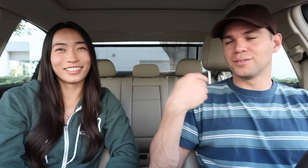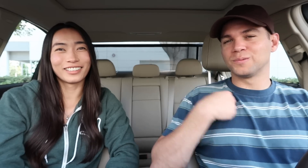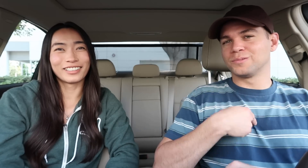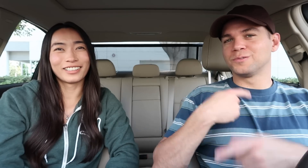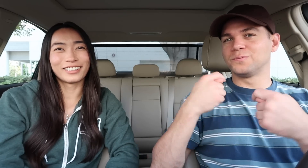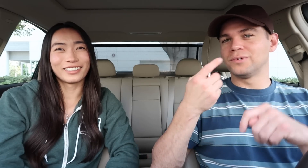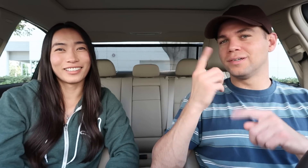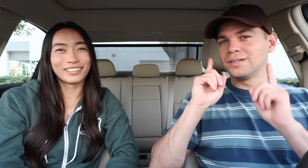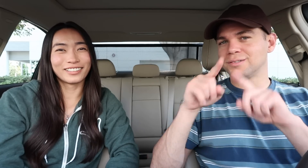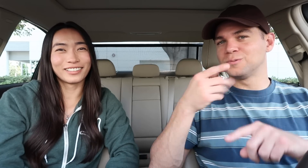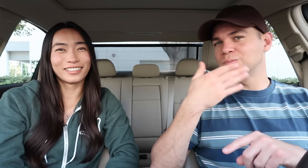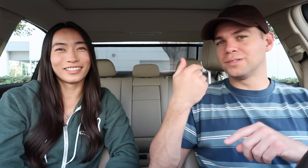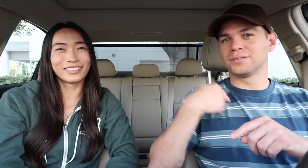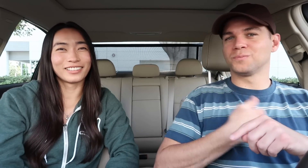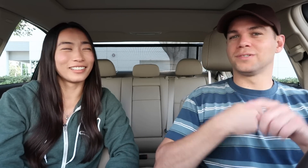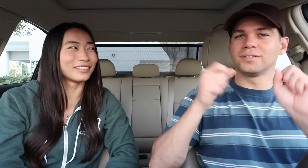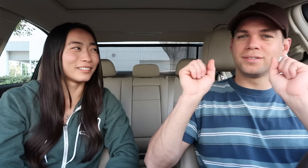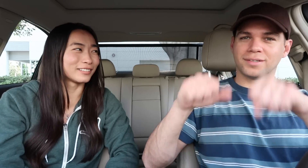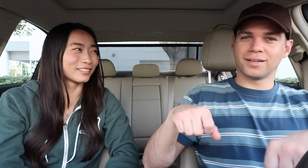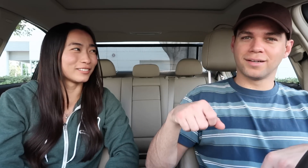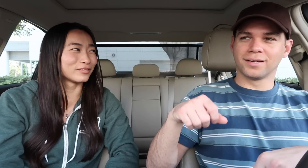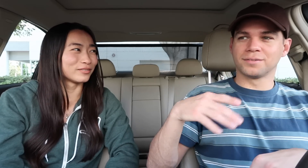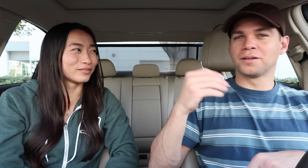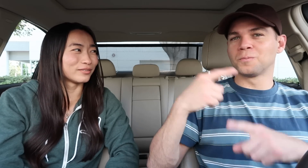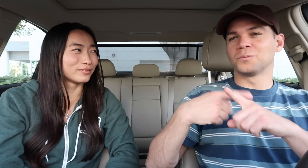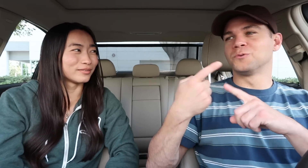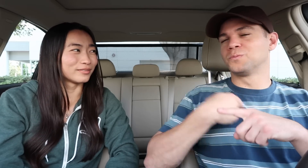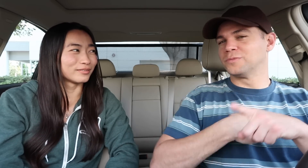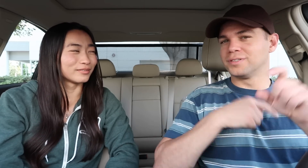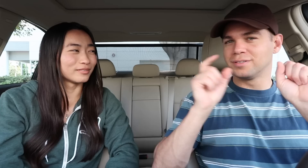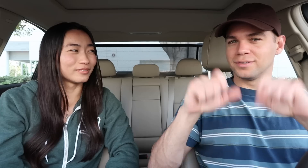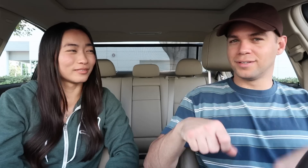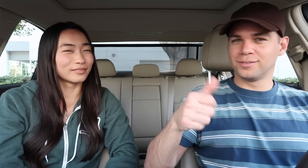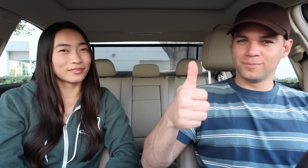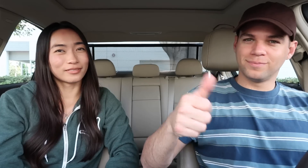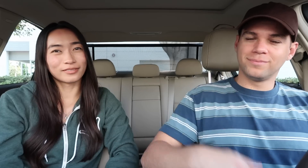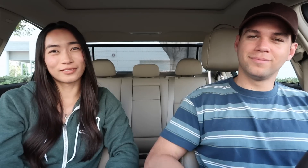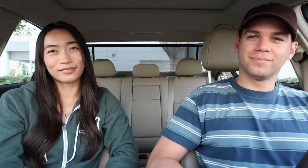we'll try to answer them the best we can and when we can 👍